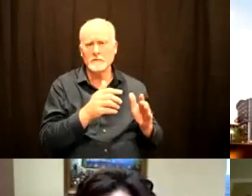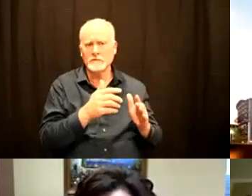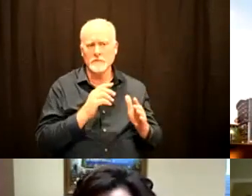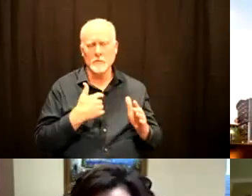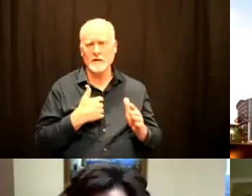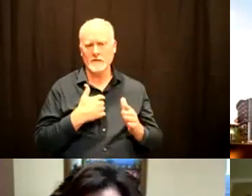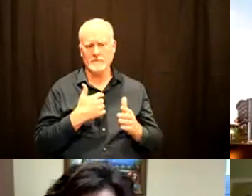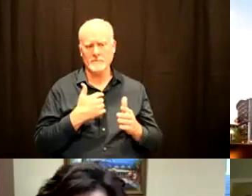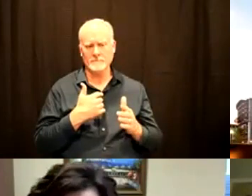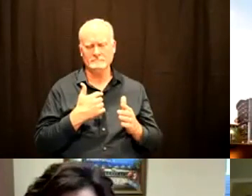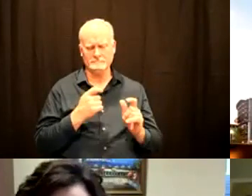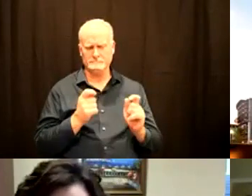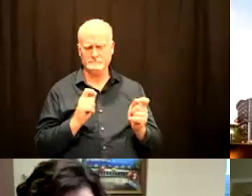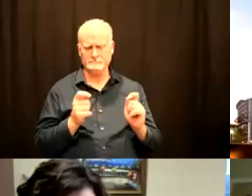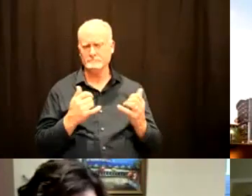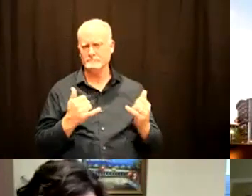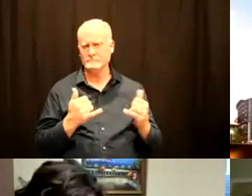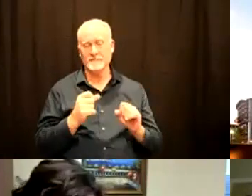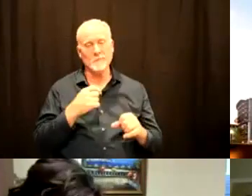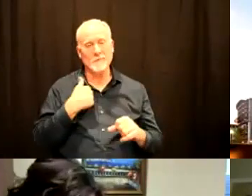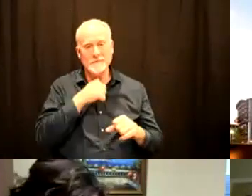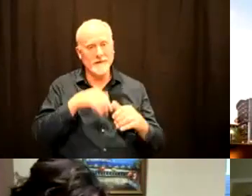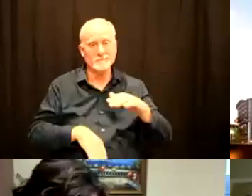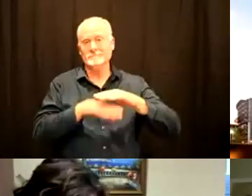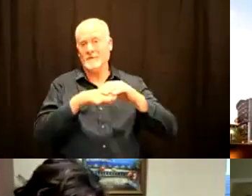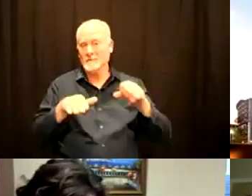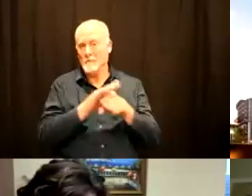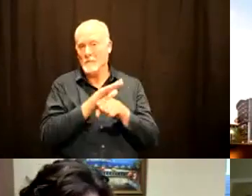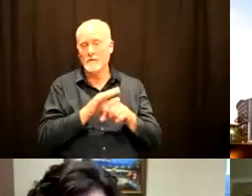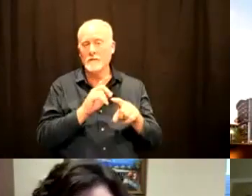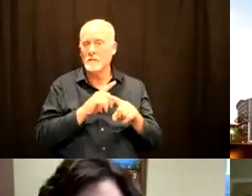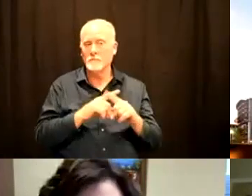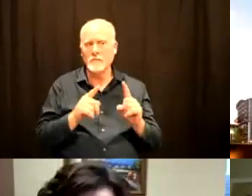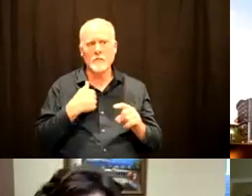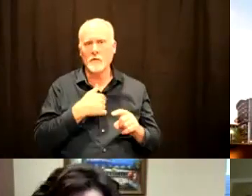it's obviously not at the full level we like but it's not completely shut off and that's important